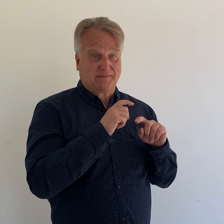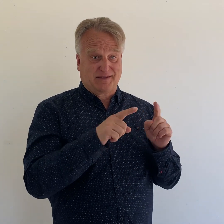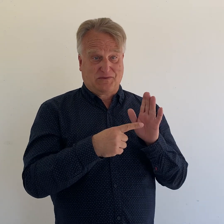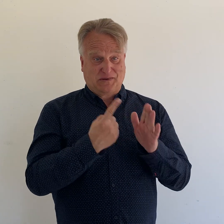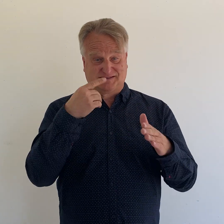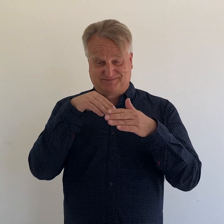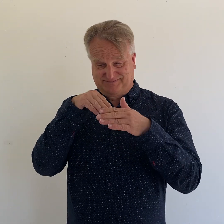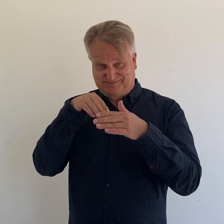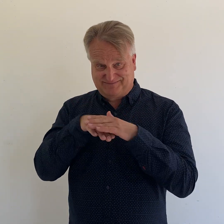There, they meet Deaf people with such a healthy and positive identity that allows them to lead a happy, productive life.